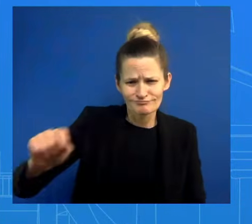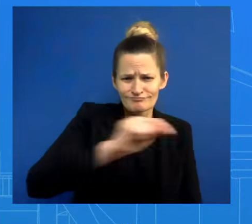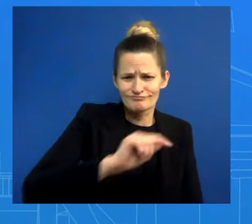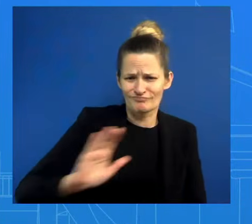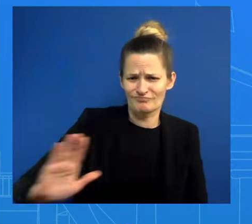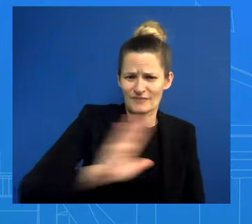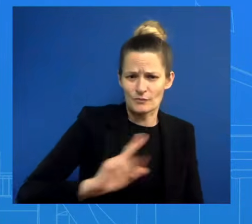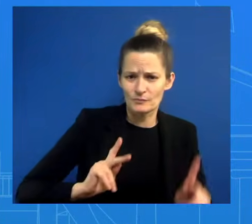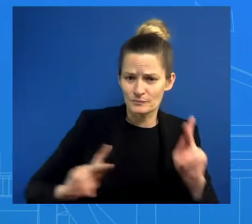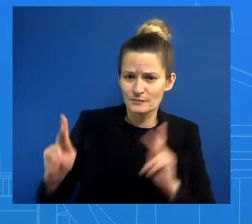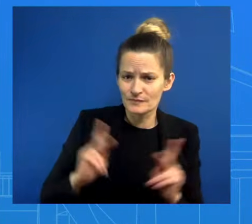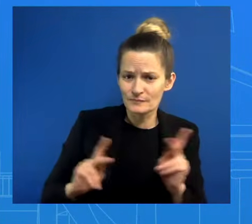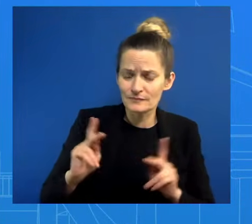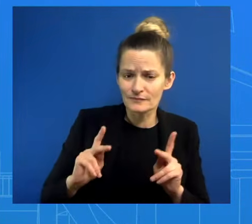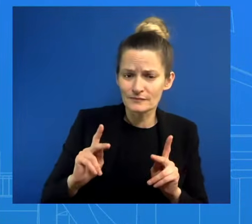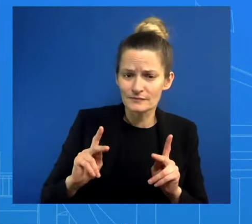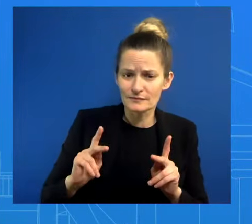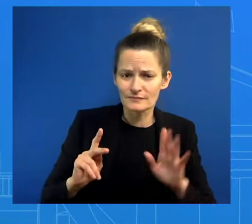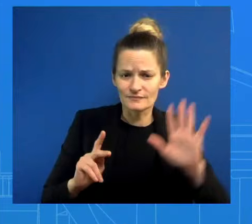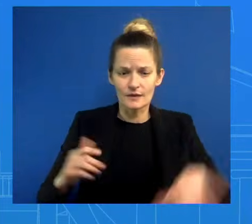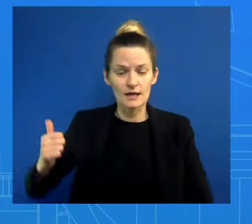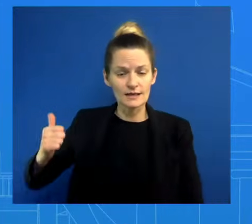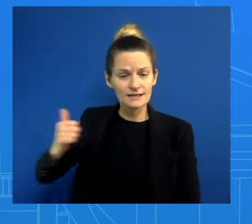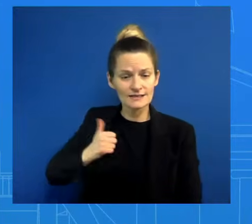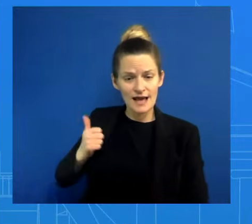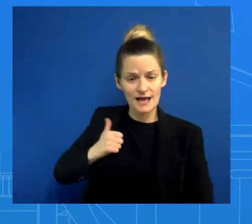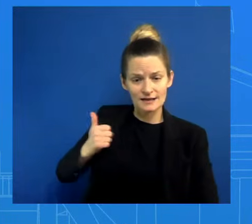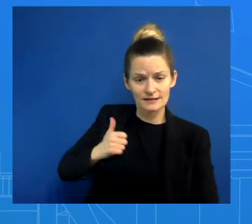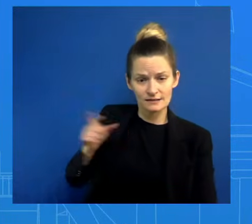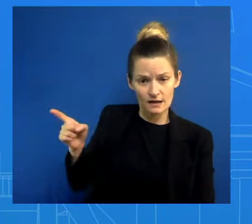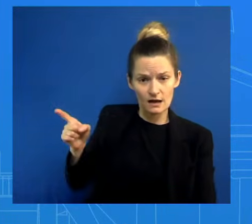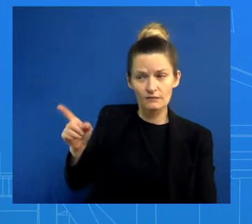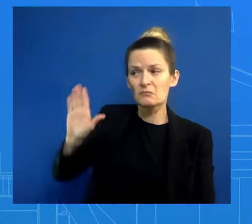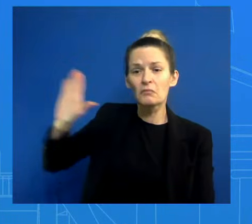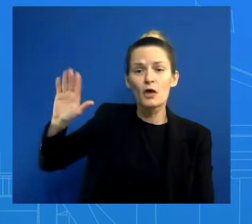You would have to speak to their government, as I'm sure you do often.